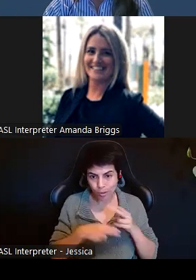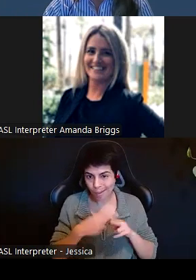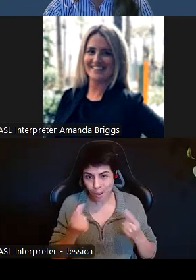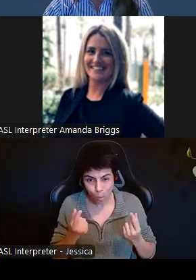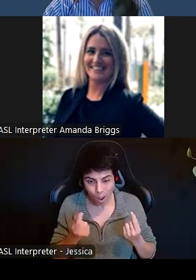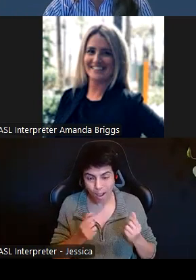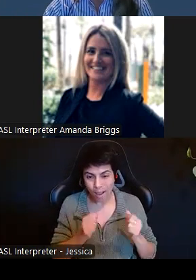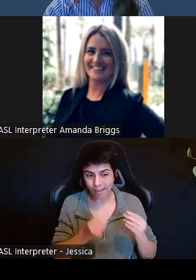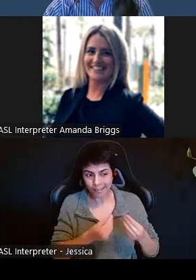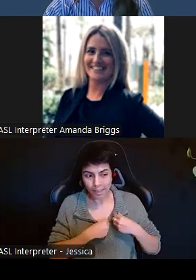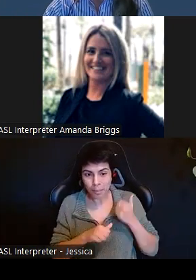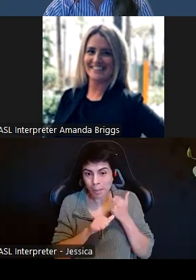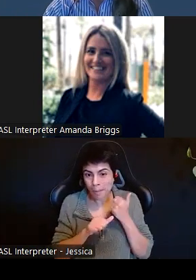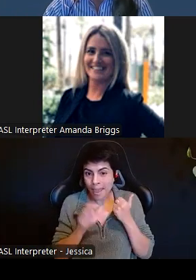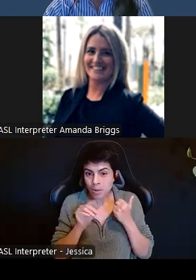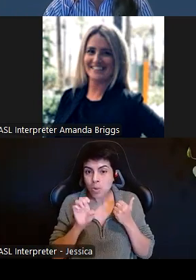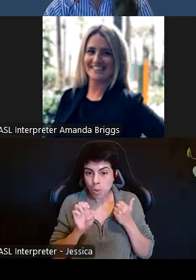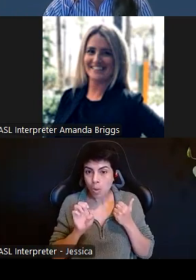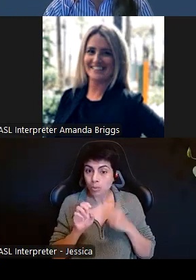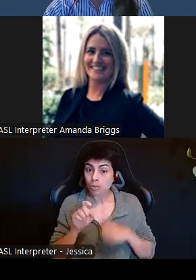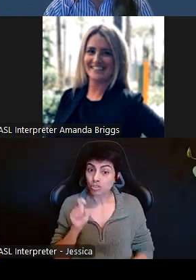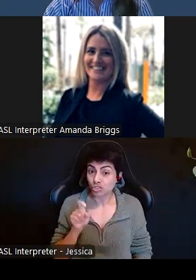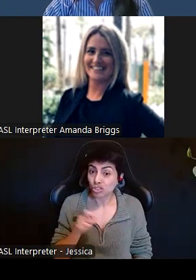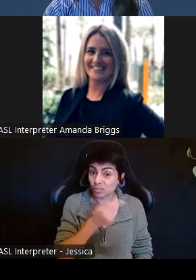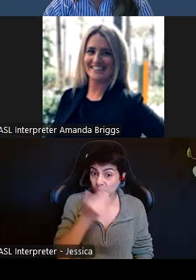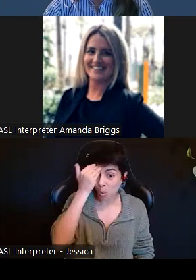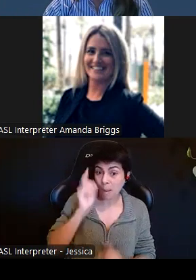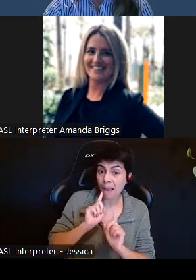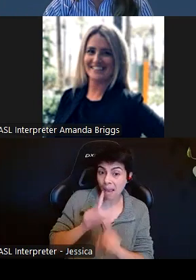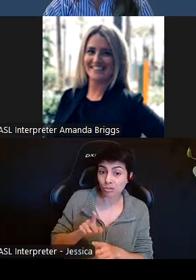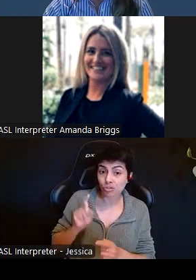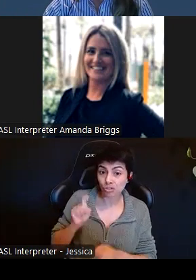They should be able to tell you both of those things.